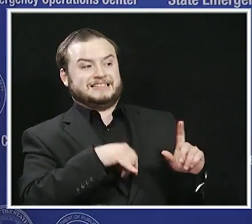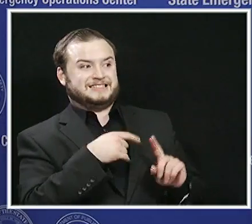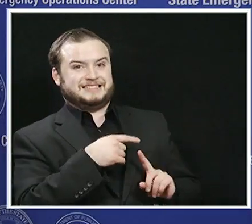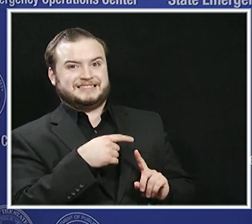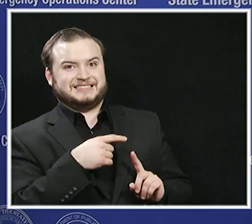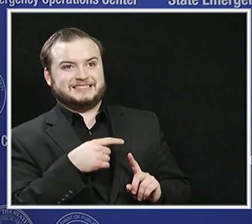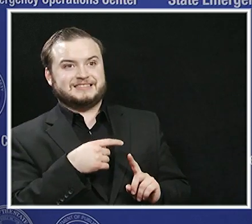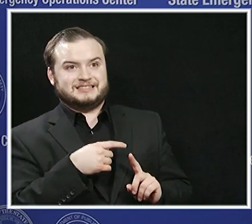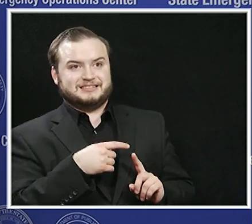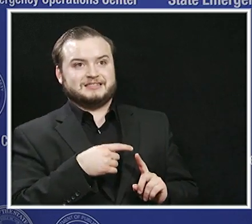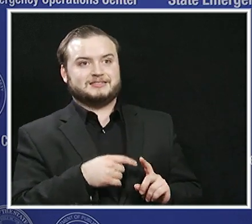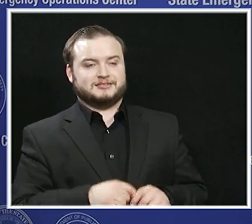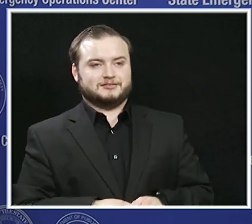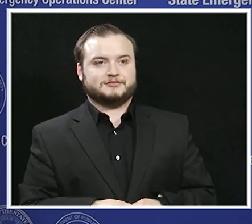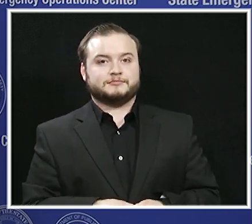that, what we've all